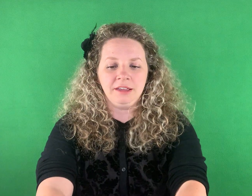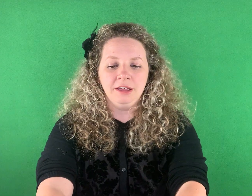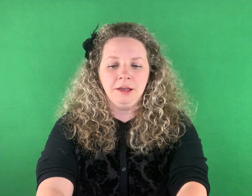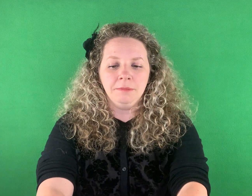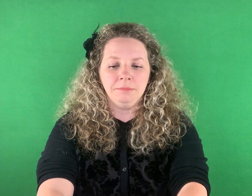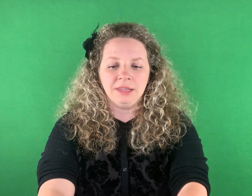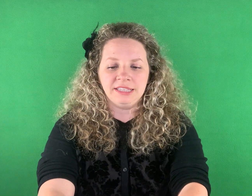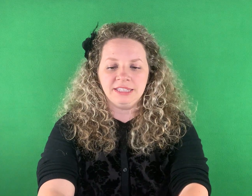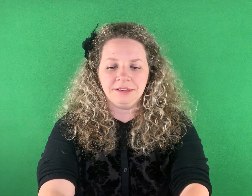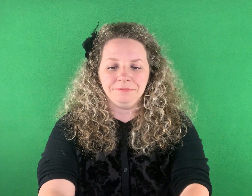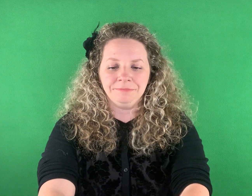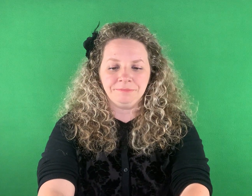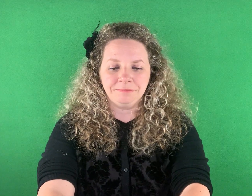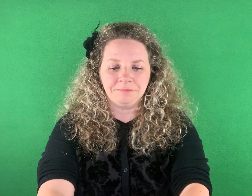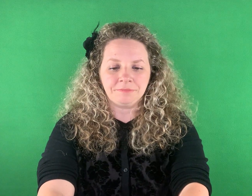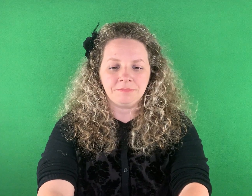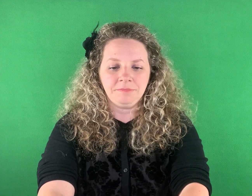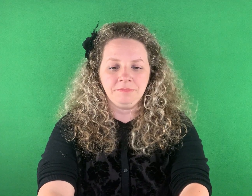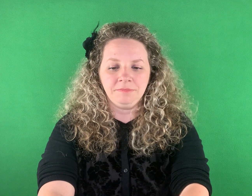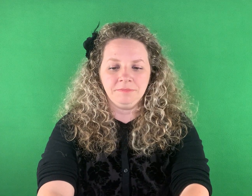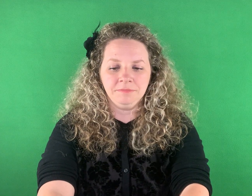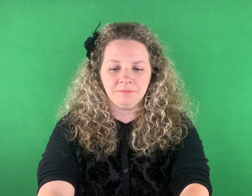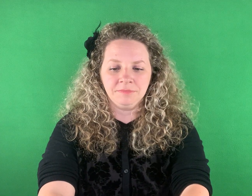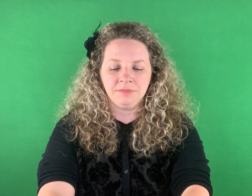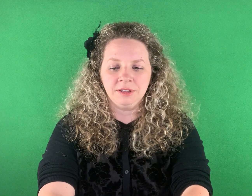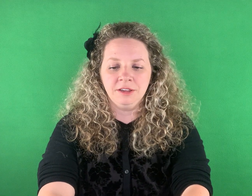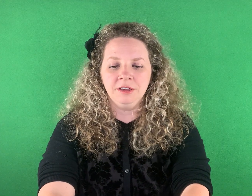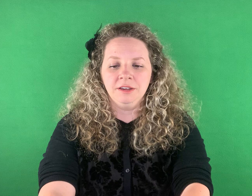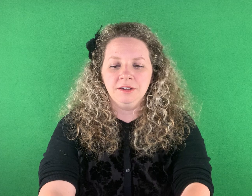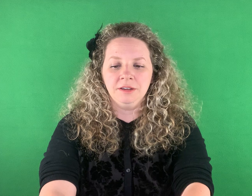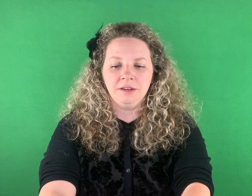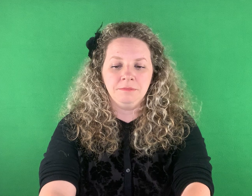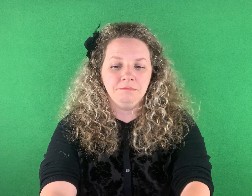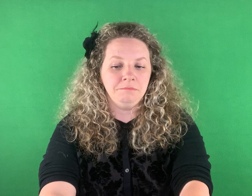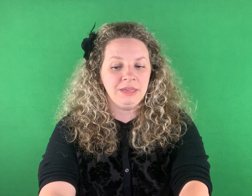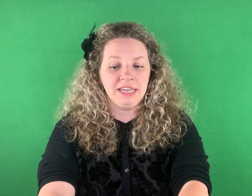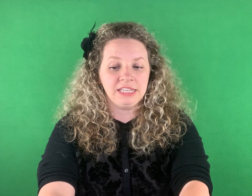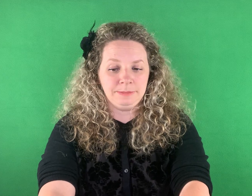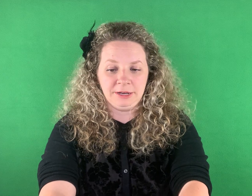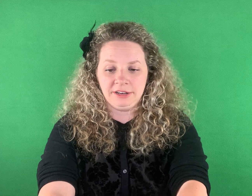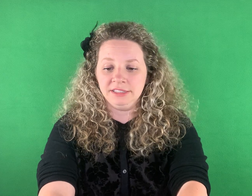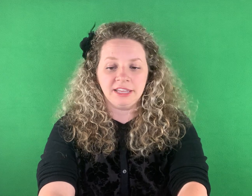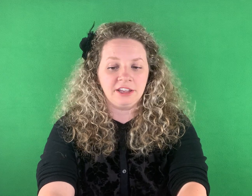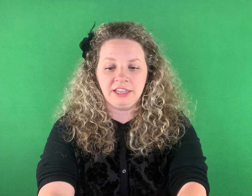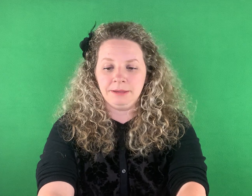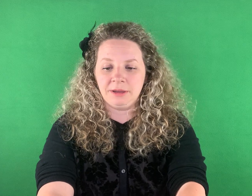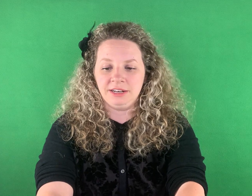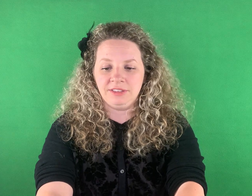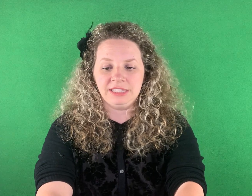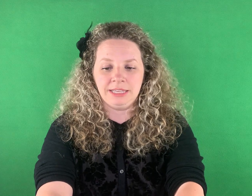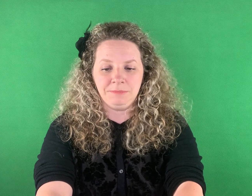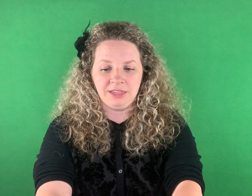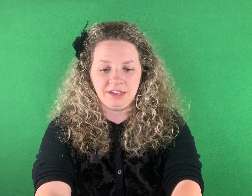BLESSING ME EXPERIENCE I could keep that same structure.